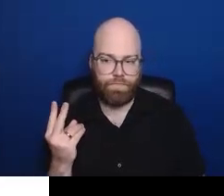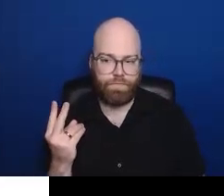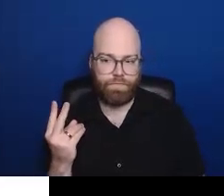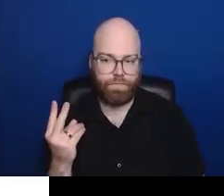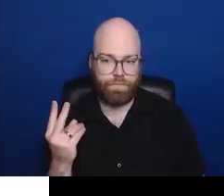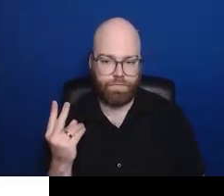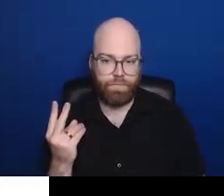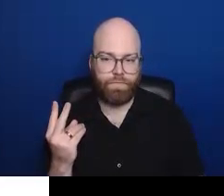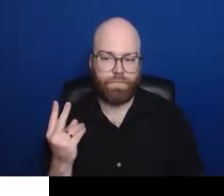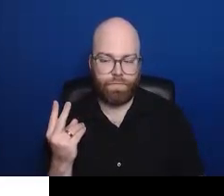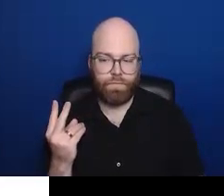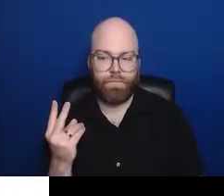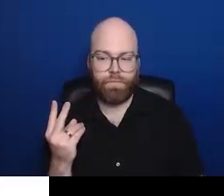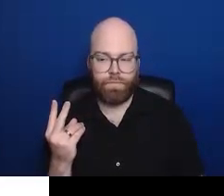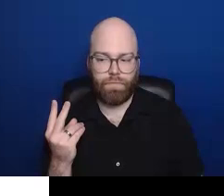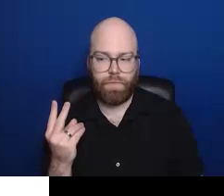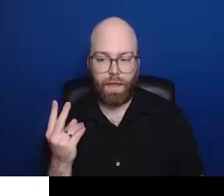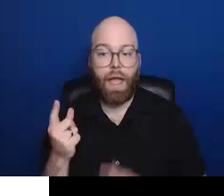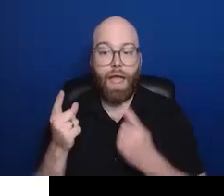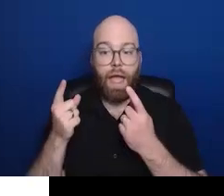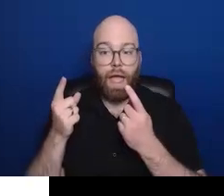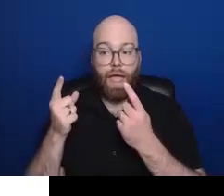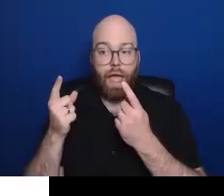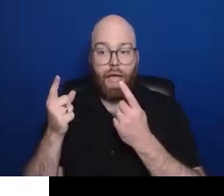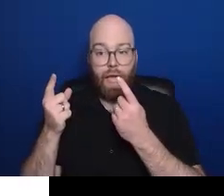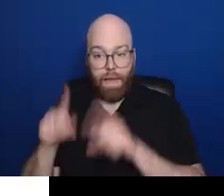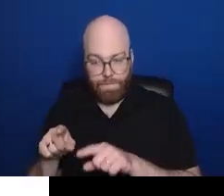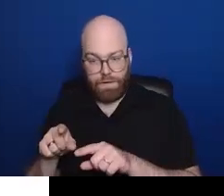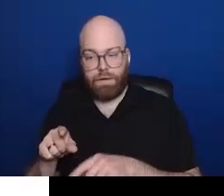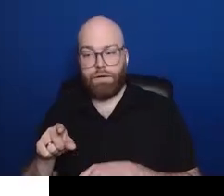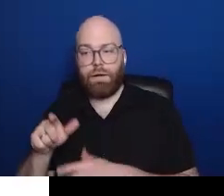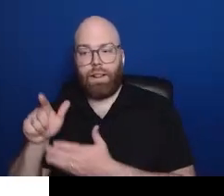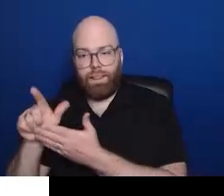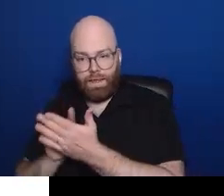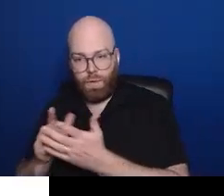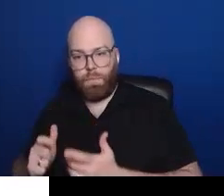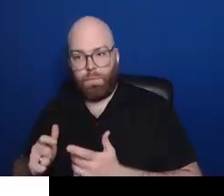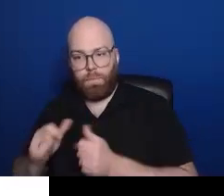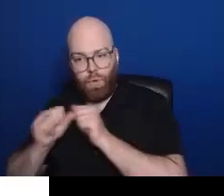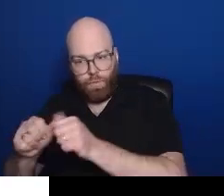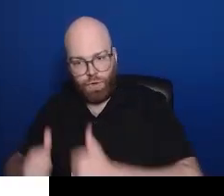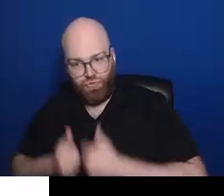legal permanent resident spouse filed for their other spouse. And it was filed before